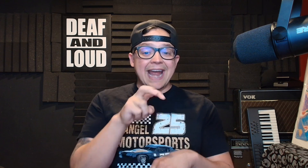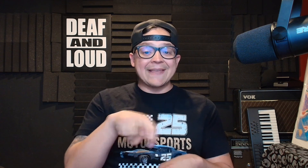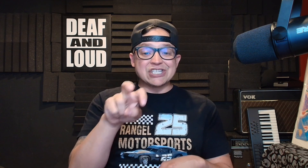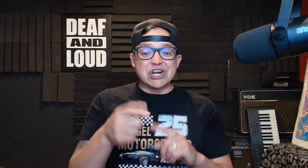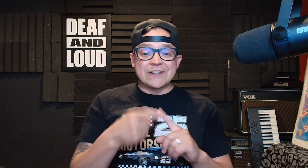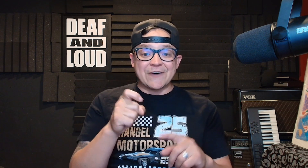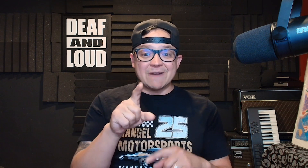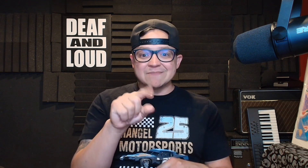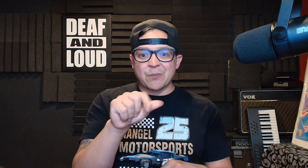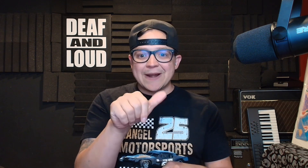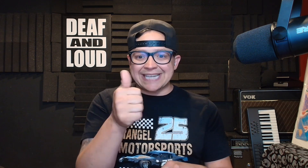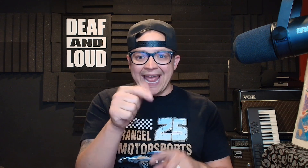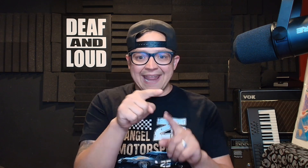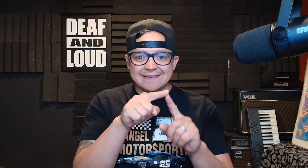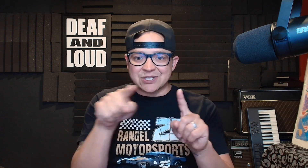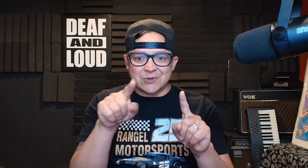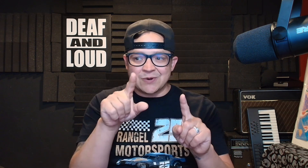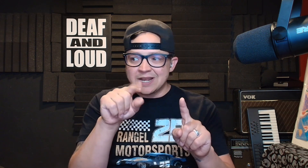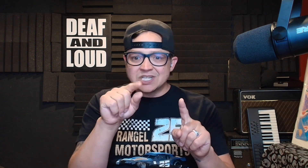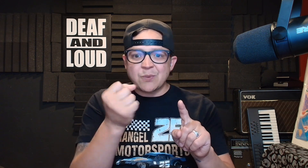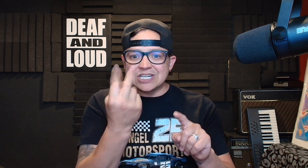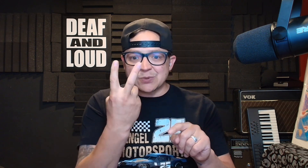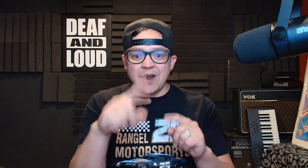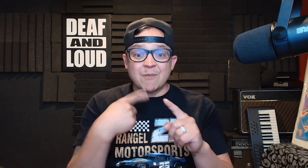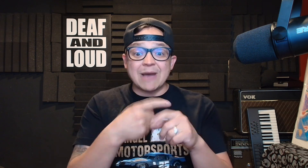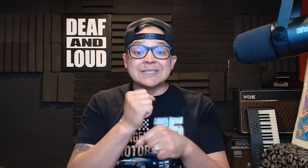on the journey from 2010 to 2012 when I was